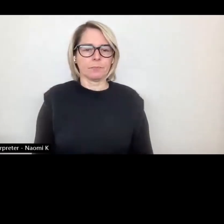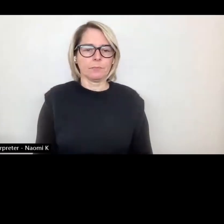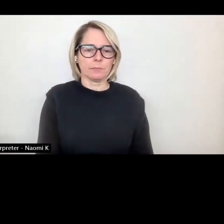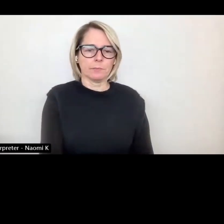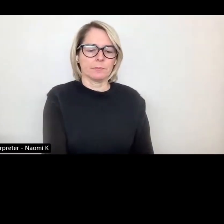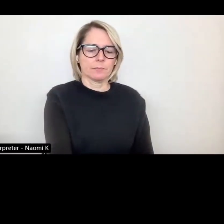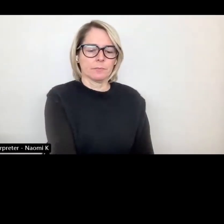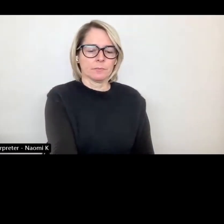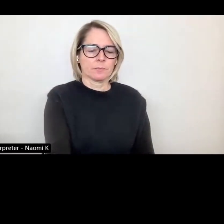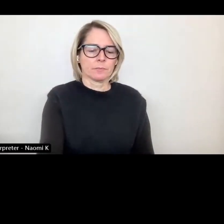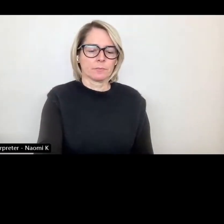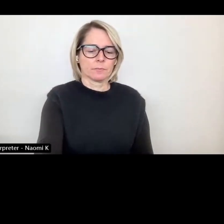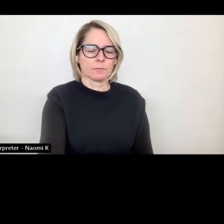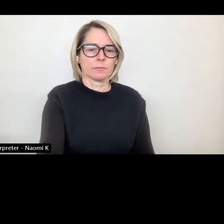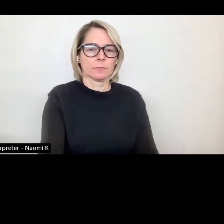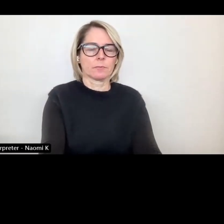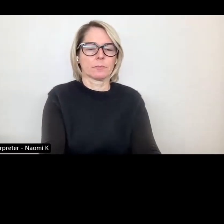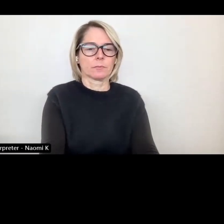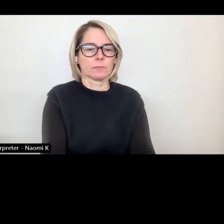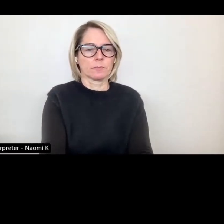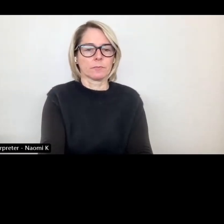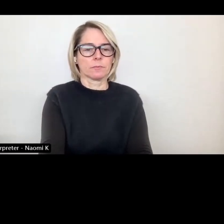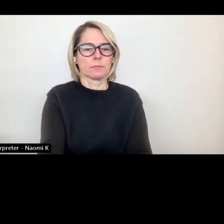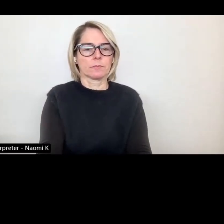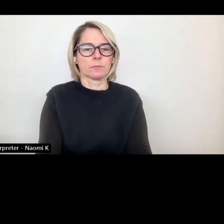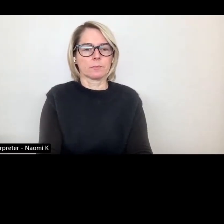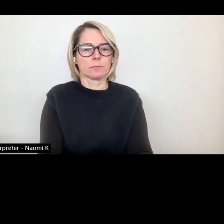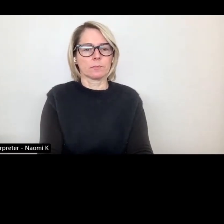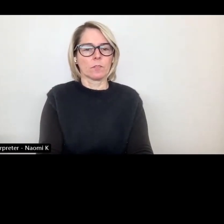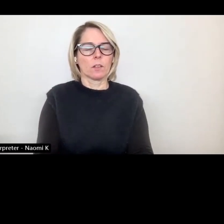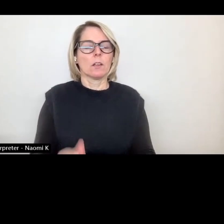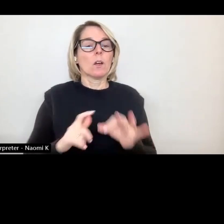There's a question about pre-employment training and support services.